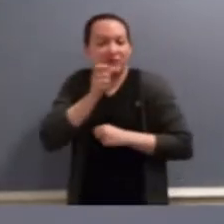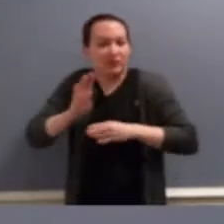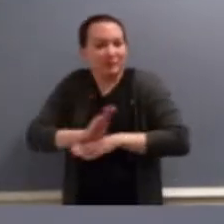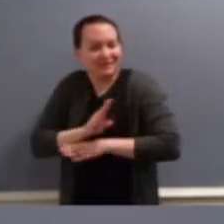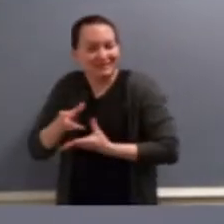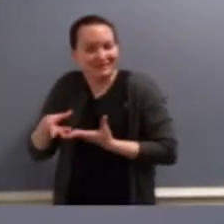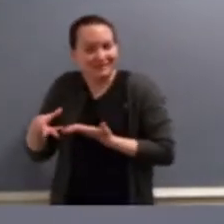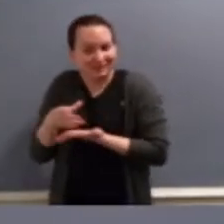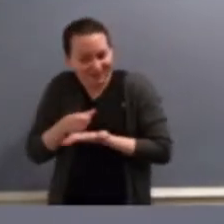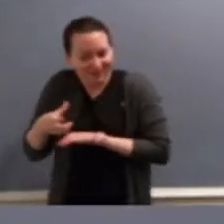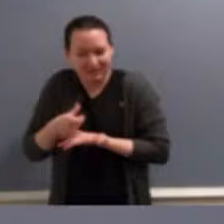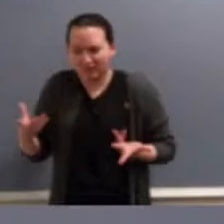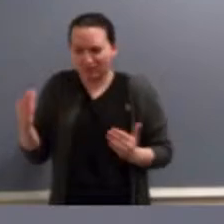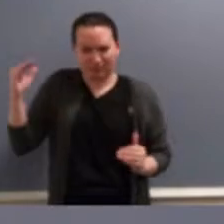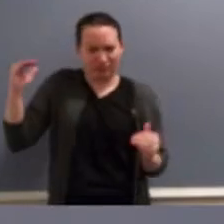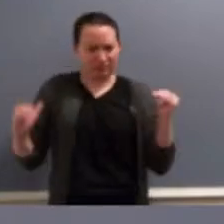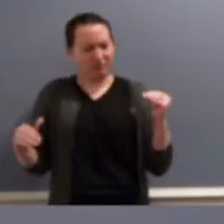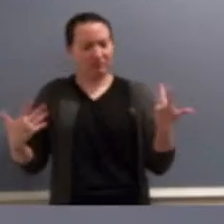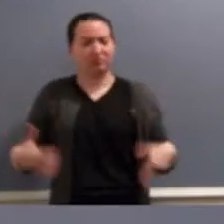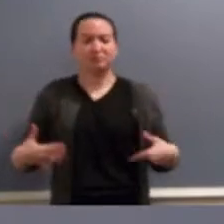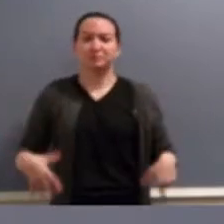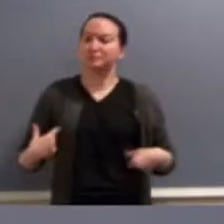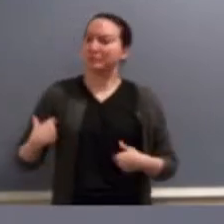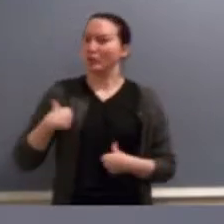as well but at the same time I will say that we continued to do those things